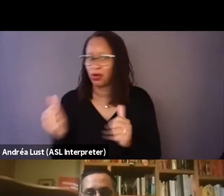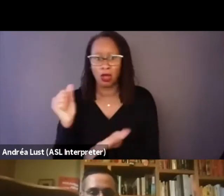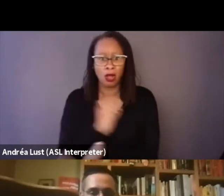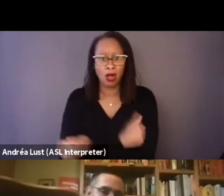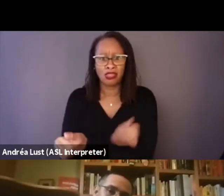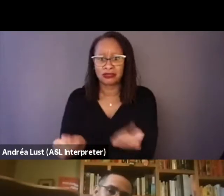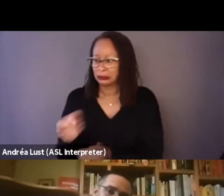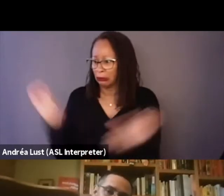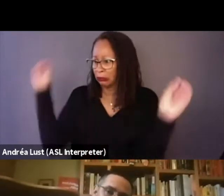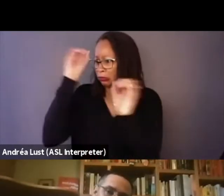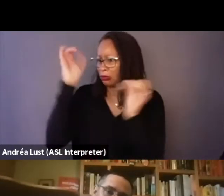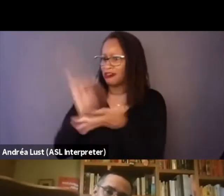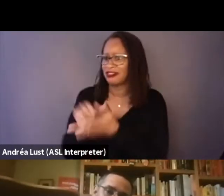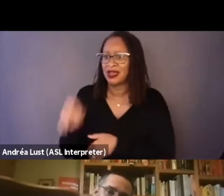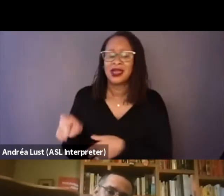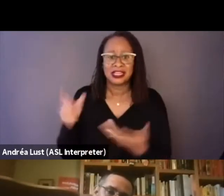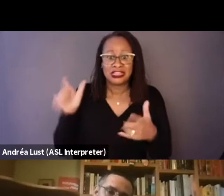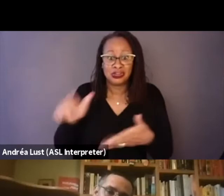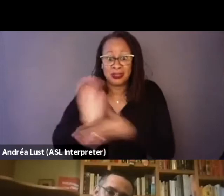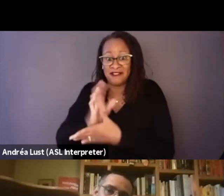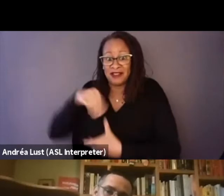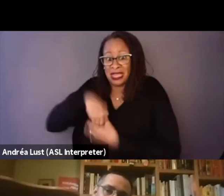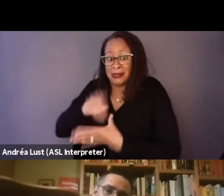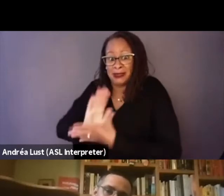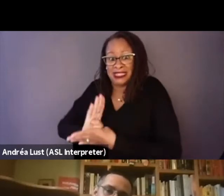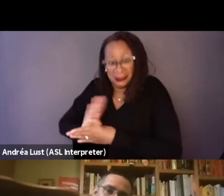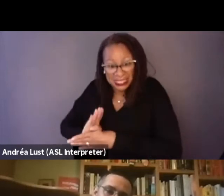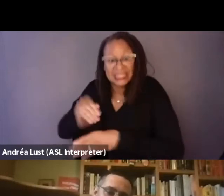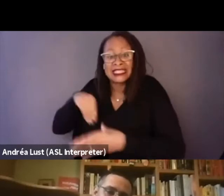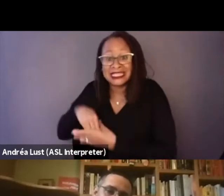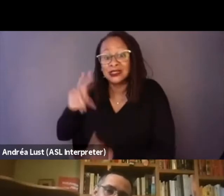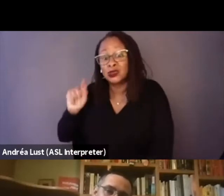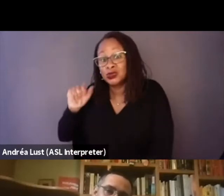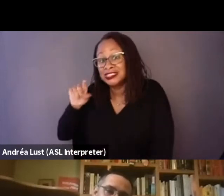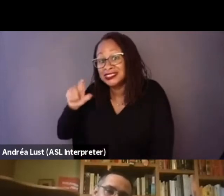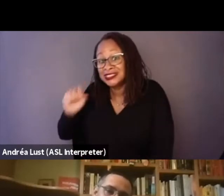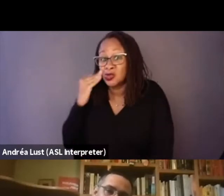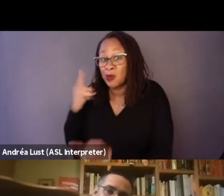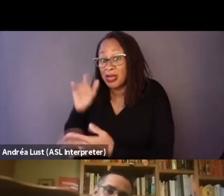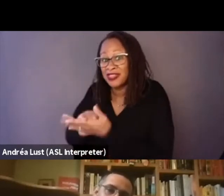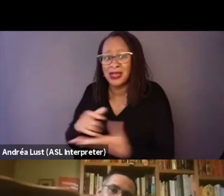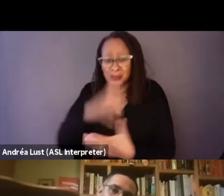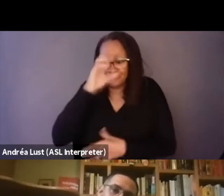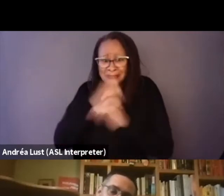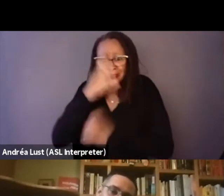or you have to be in the film industry in Tunisia to be aware of it. And so we were missing authorizations